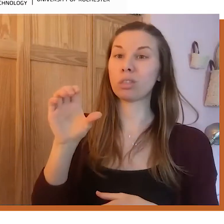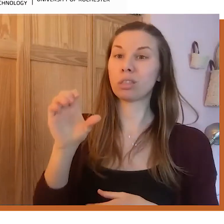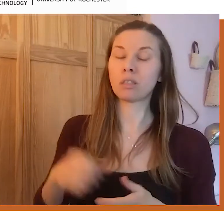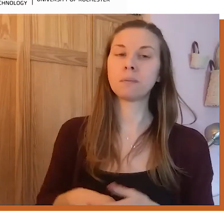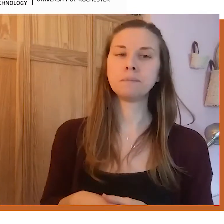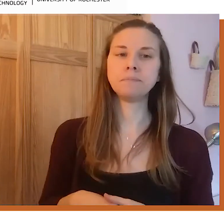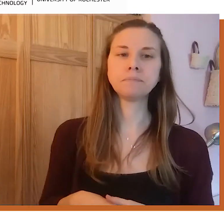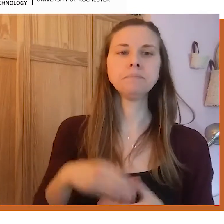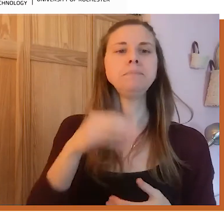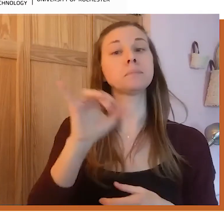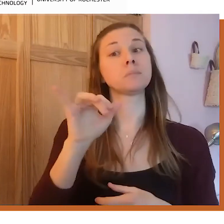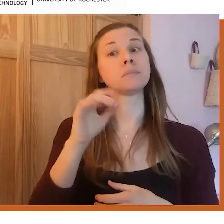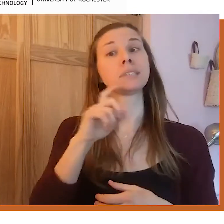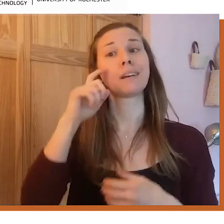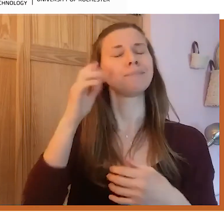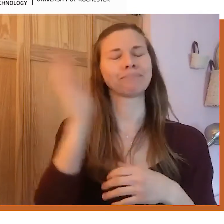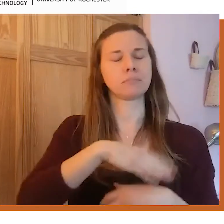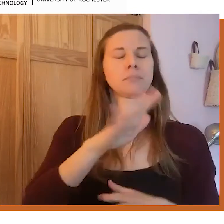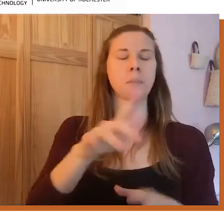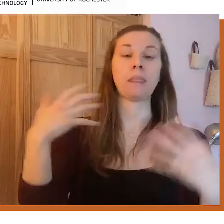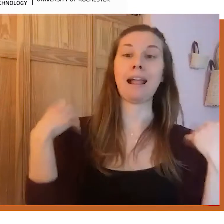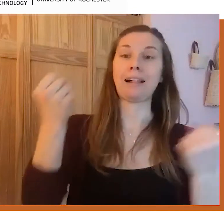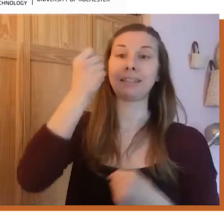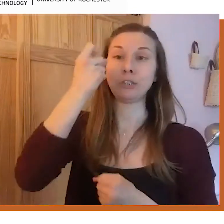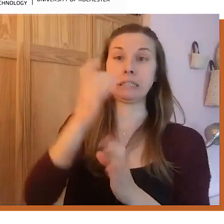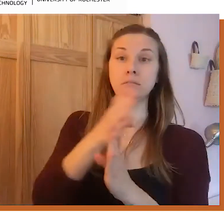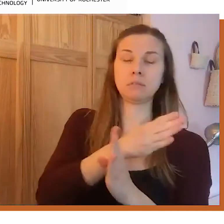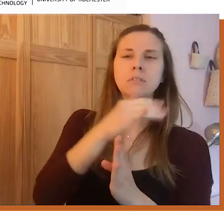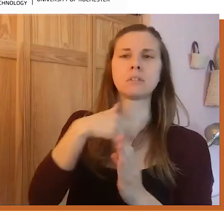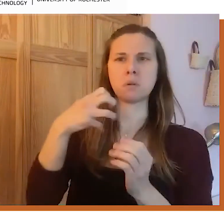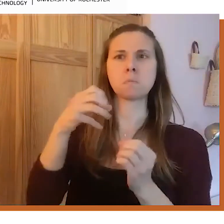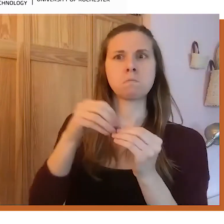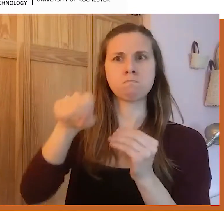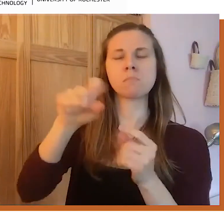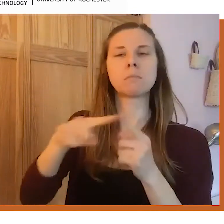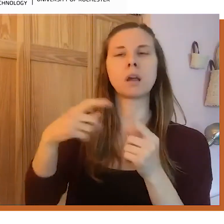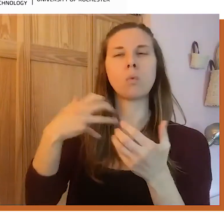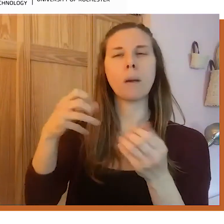and pregnancy. Health literacy is important, and I looked into that more,